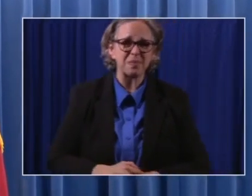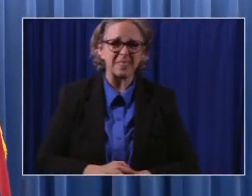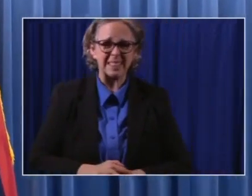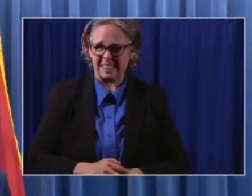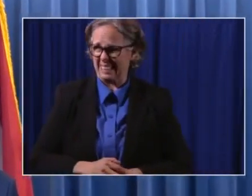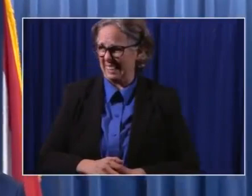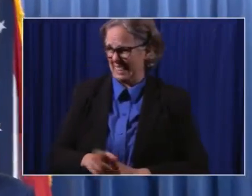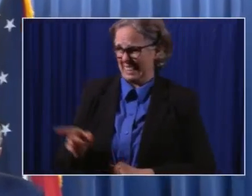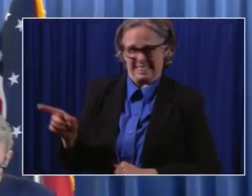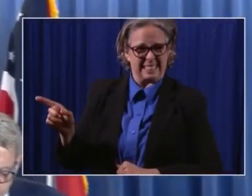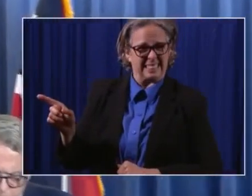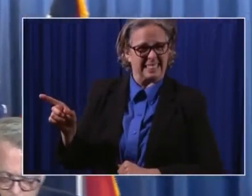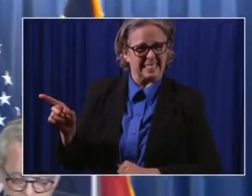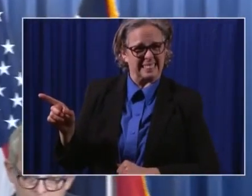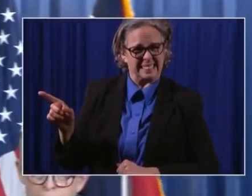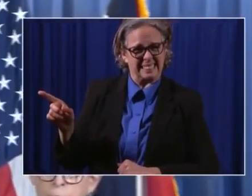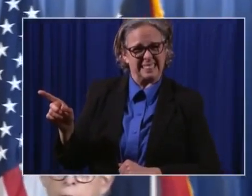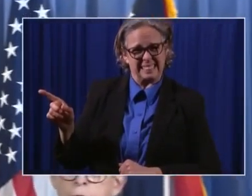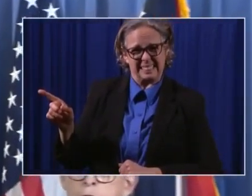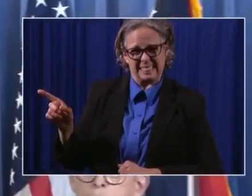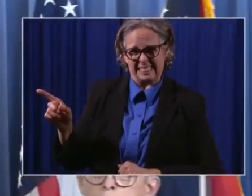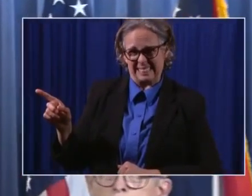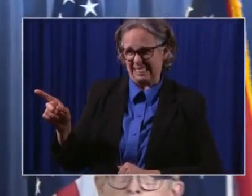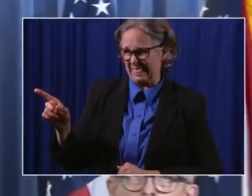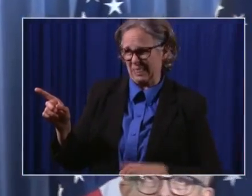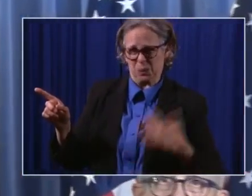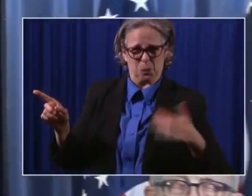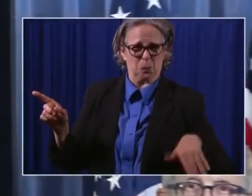LET ME START WITH ALLEN COUNTY.